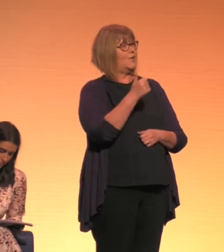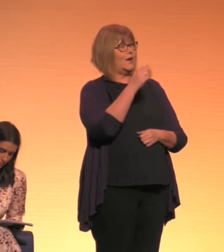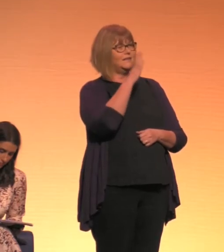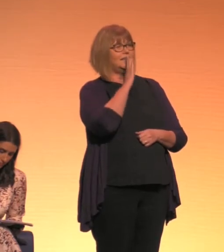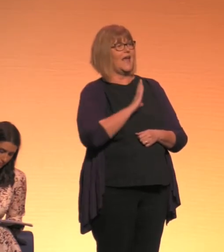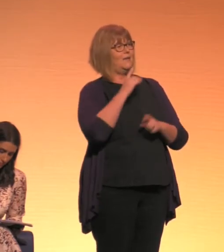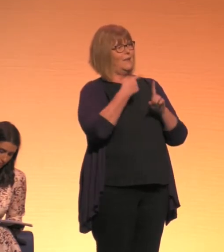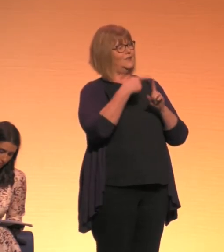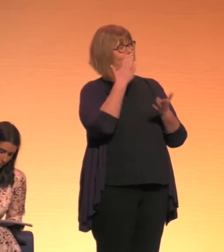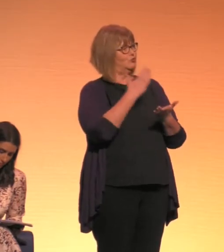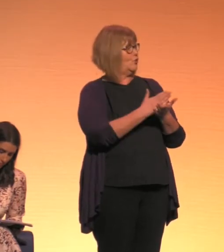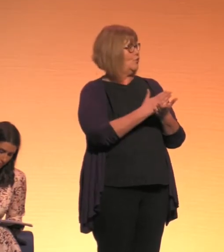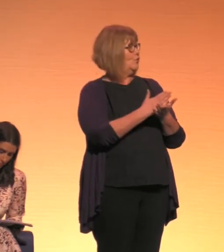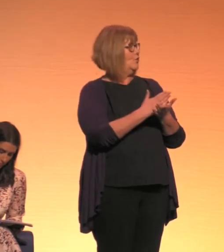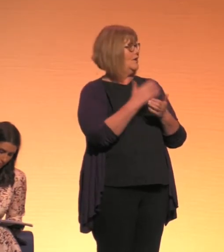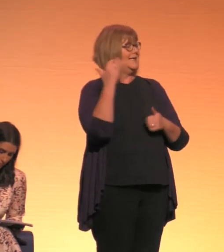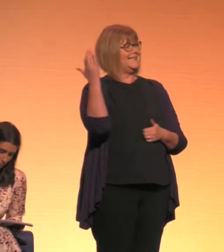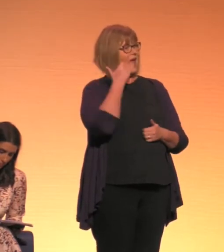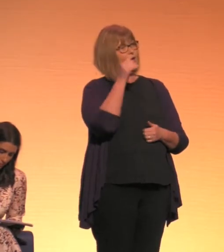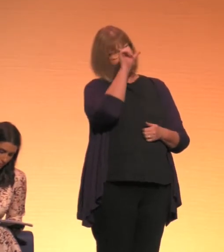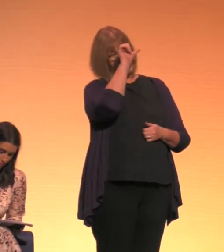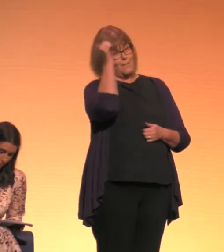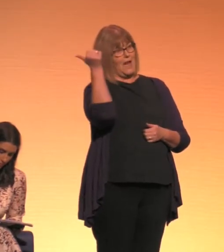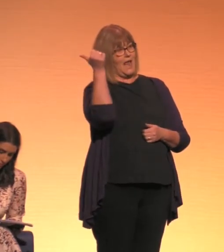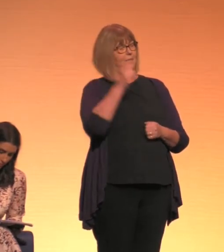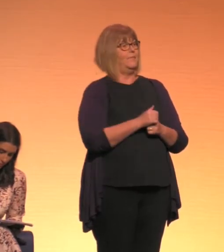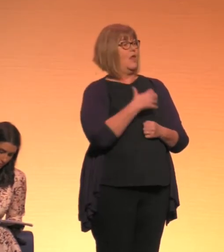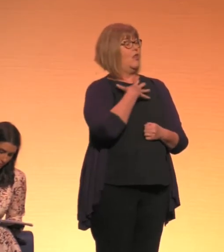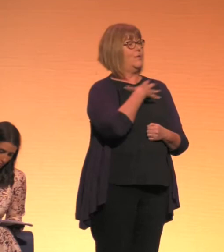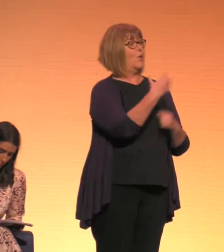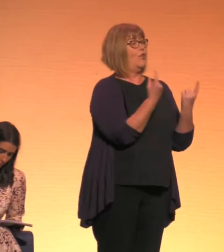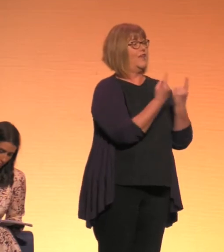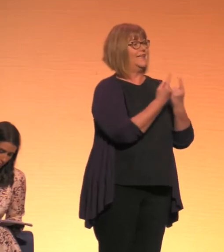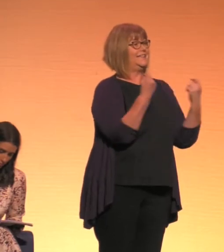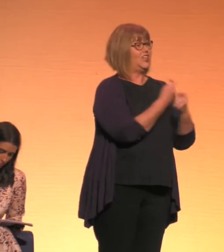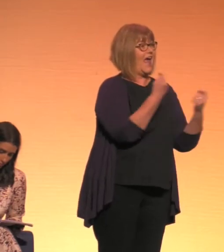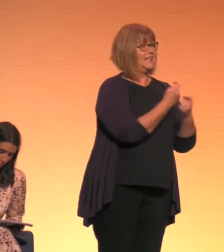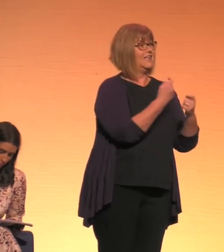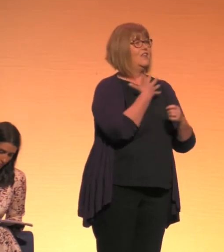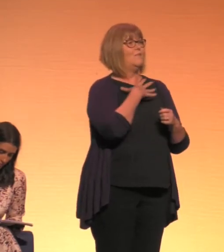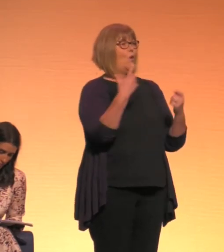Plus ça change, plus c'est la même chose. The more things change, the more they stay the same.